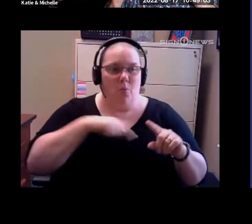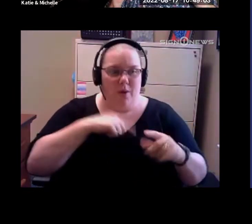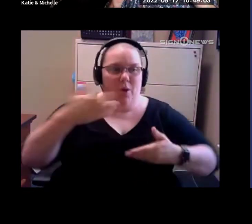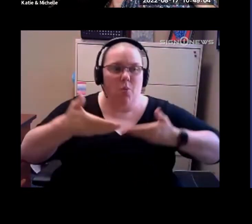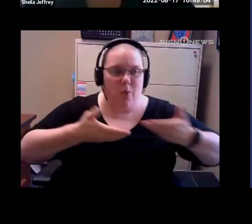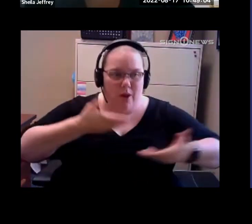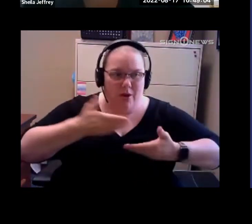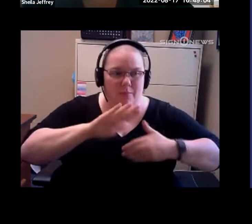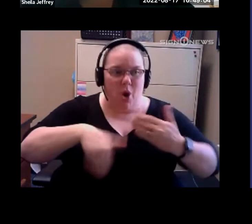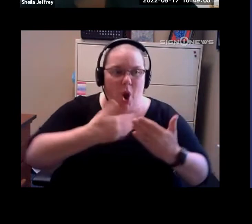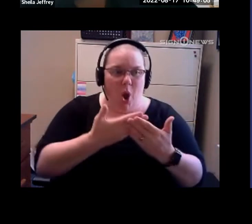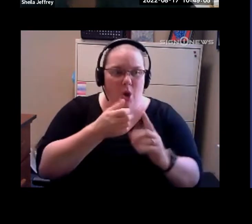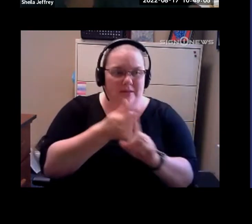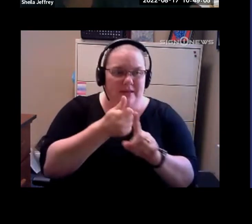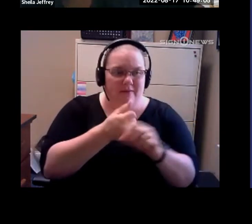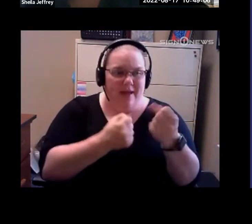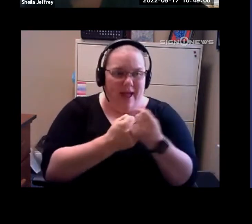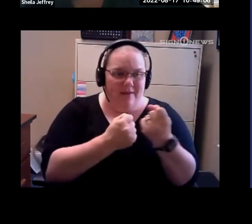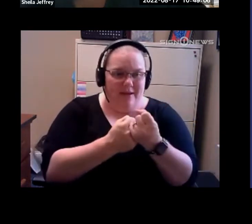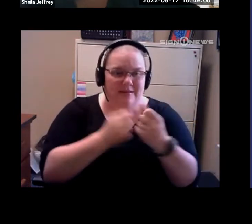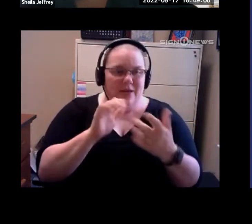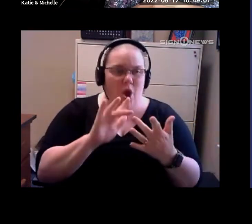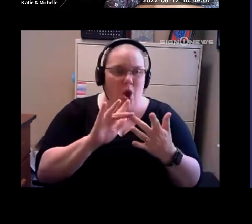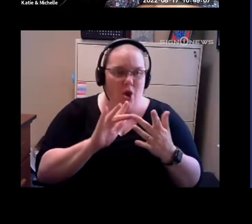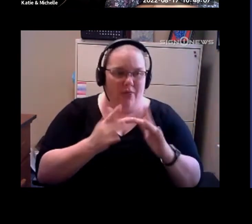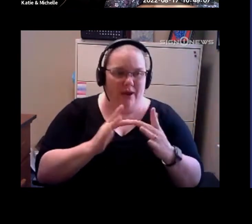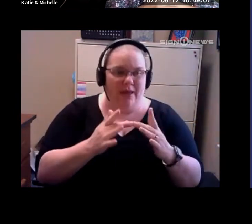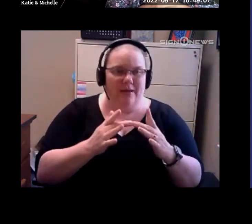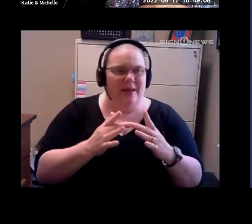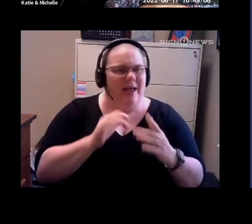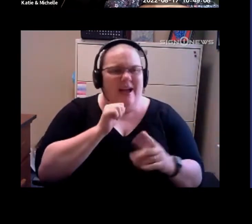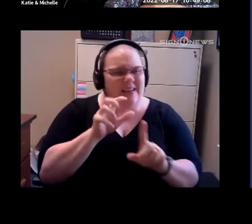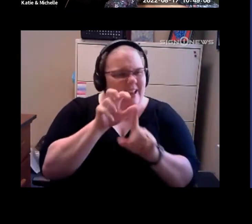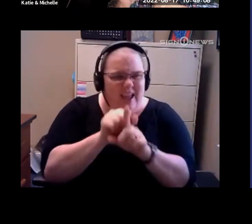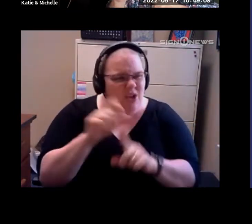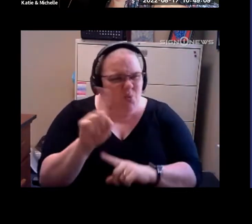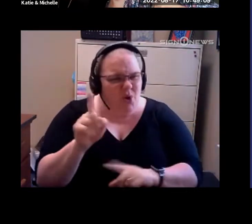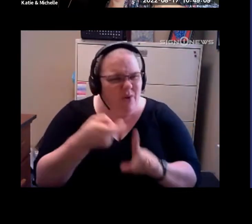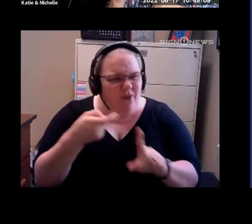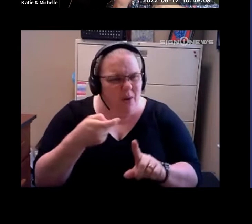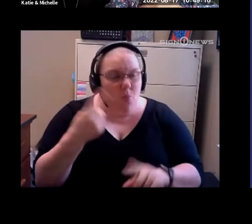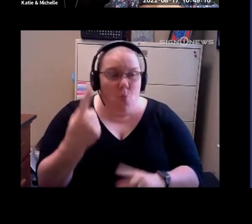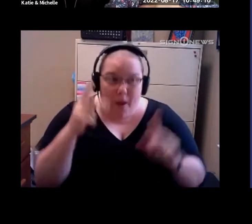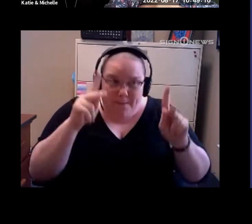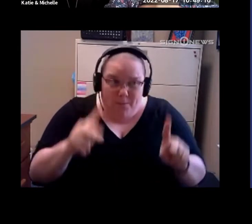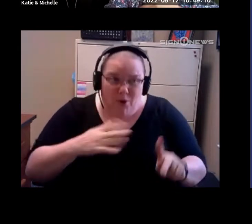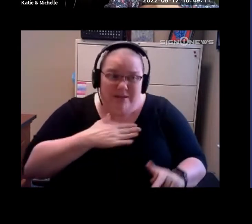I didn't catch where you're from I didn't either could one person say where you're from